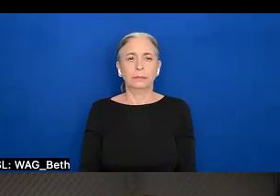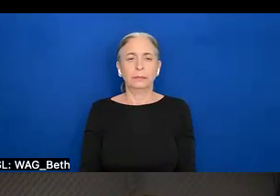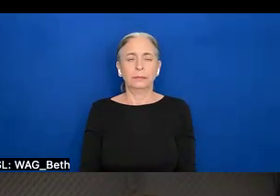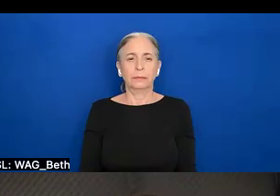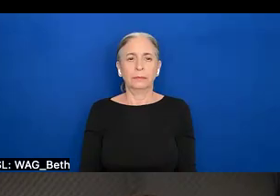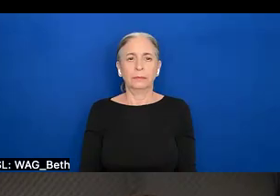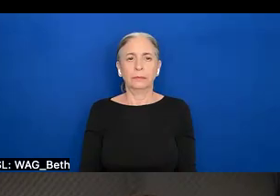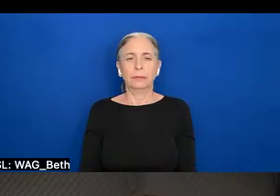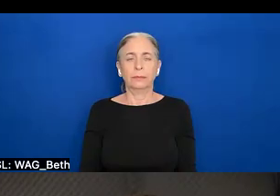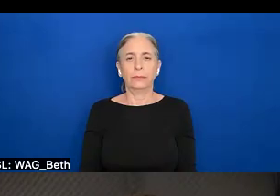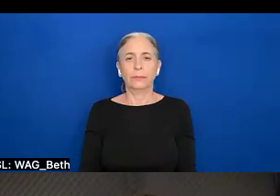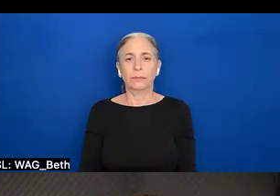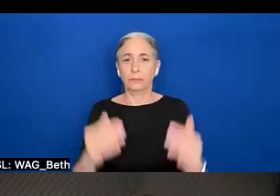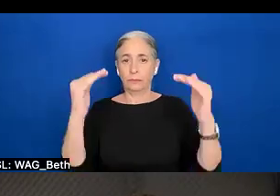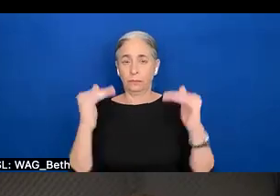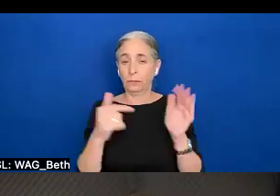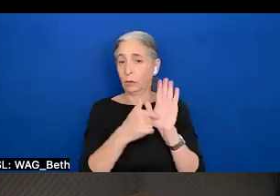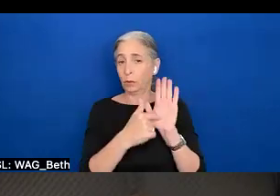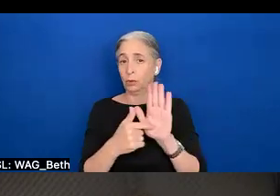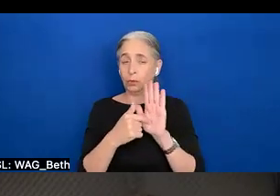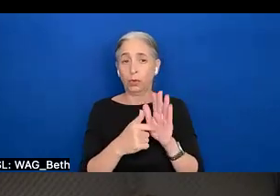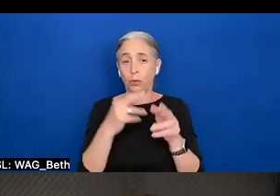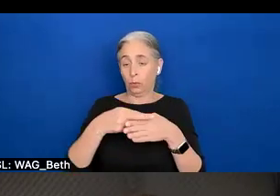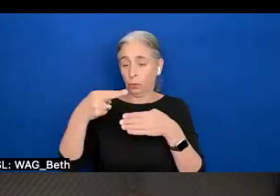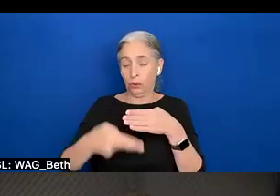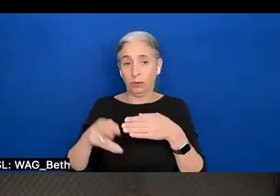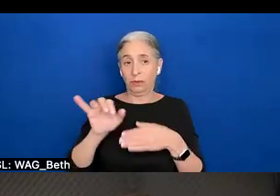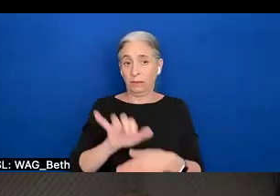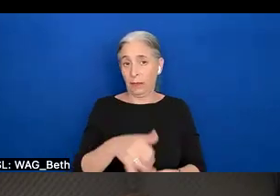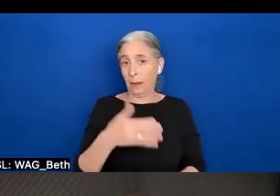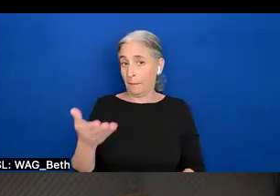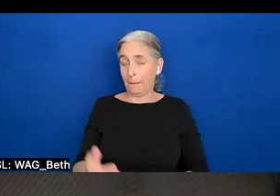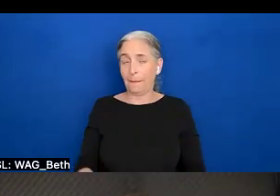Now it's time to show the result of that.